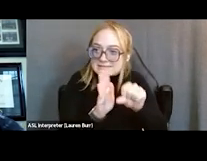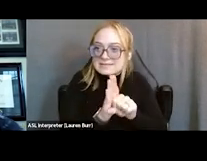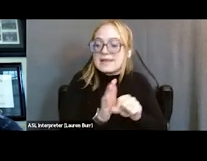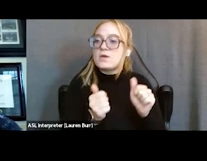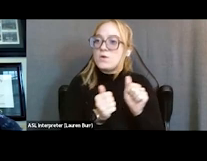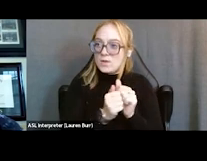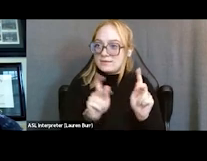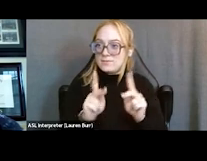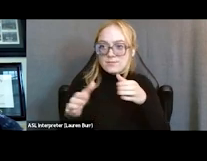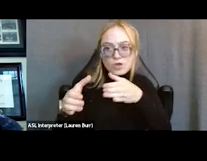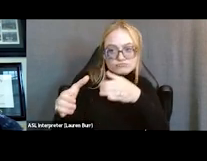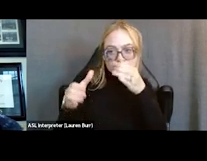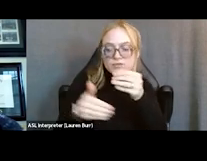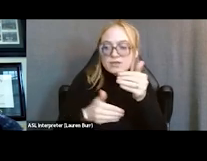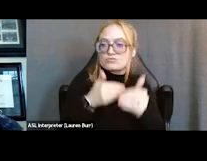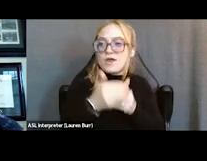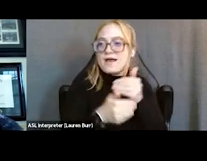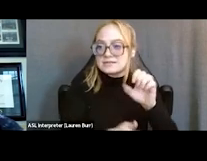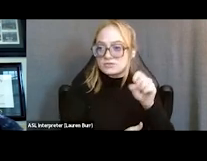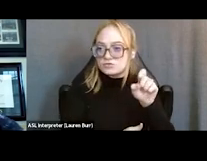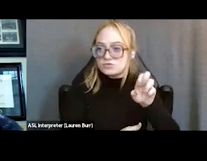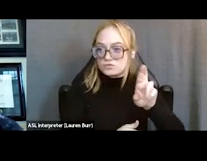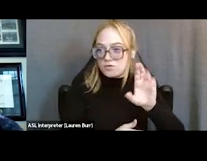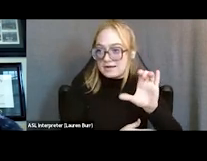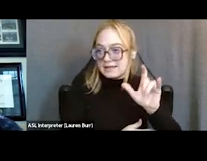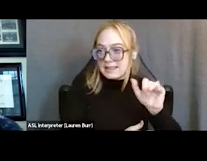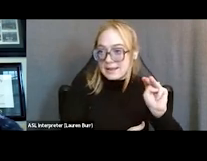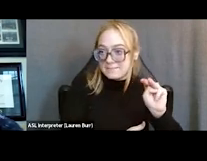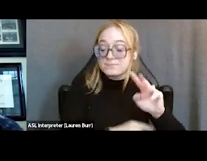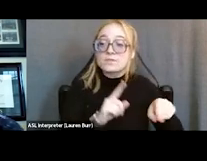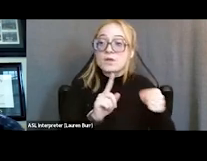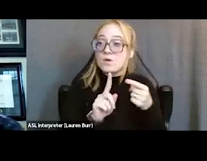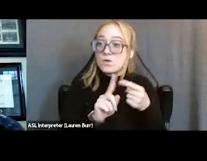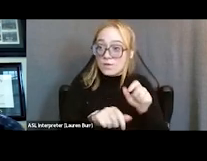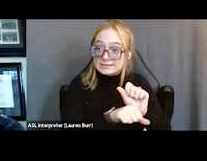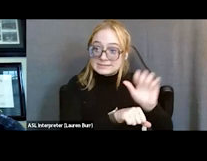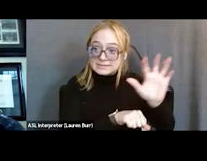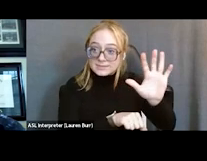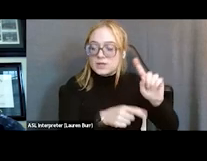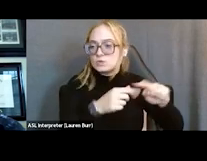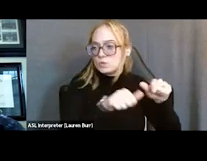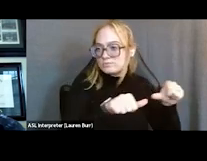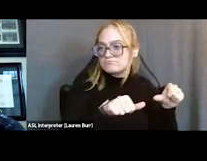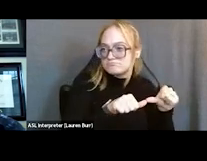And so when an application is submitted to the local office and then goes over to DDS,